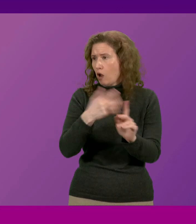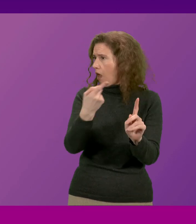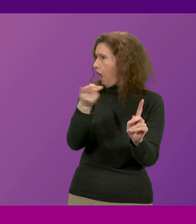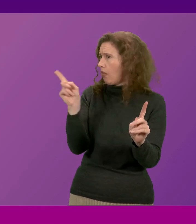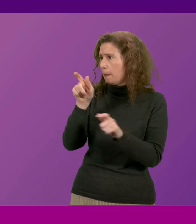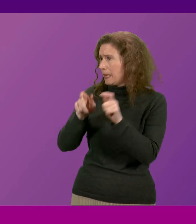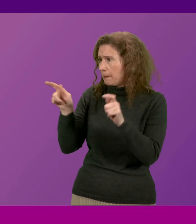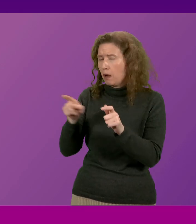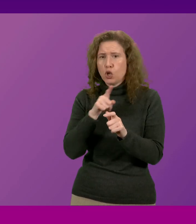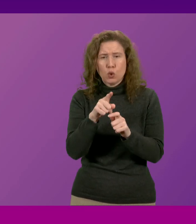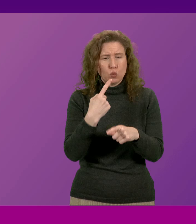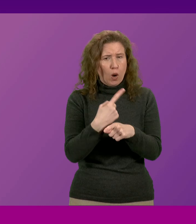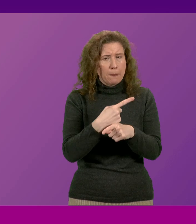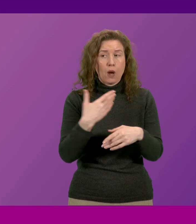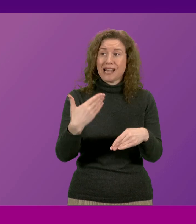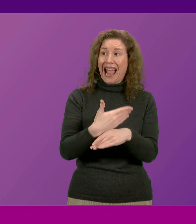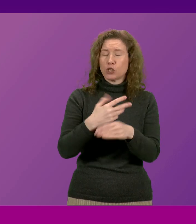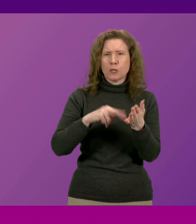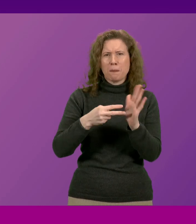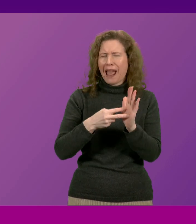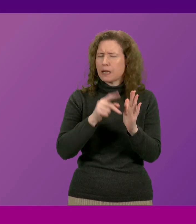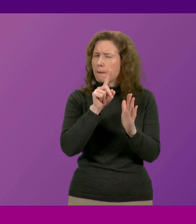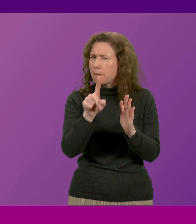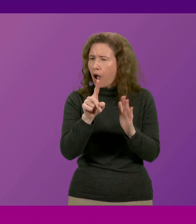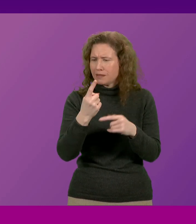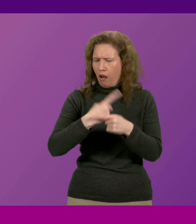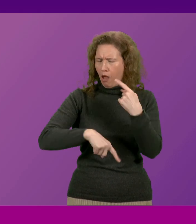The First Minister mentioned an action plan, but there was also a summit last year, and it did